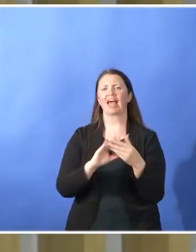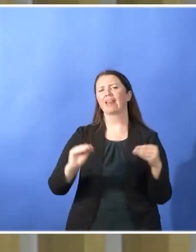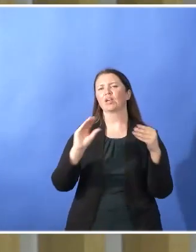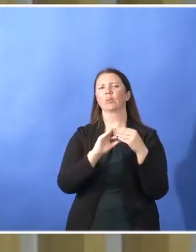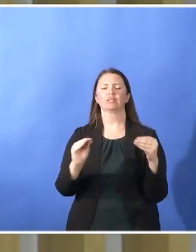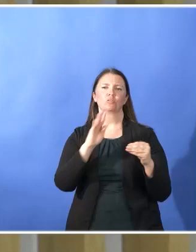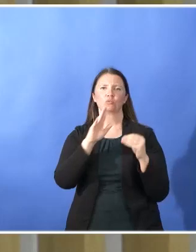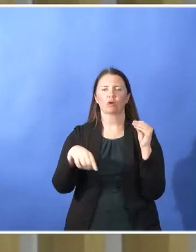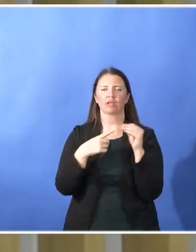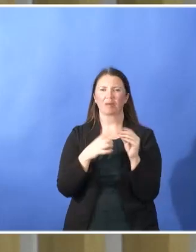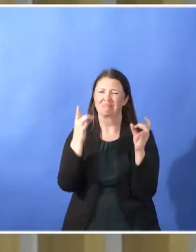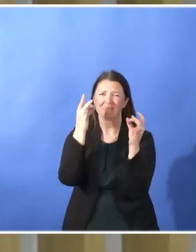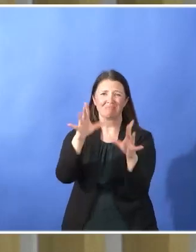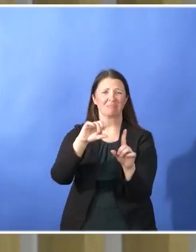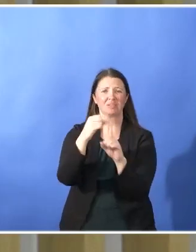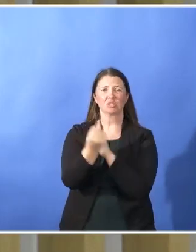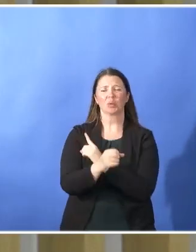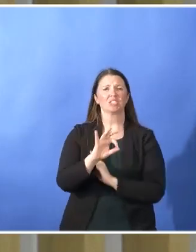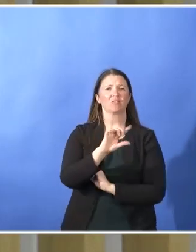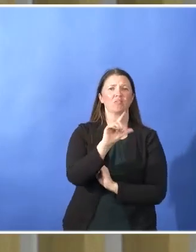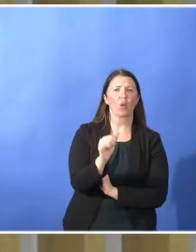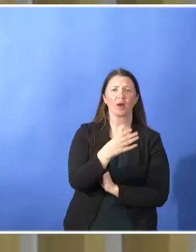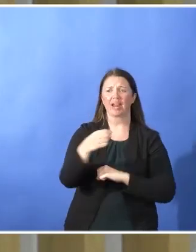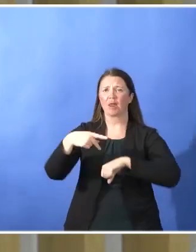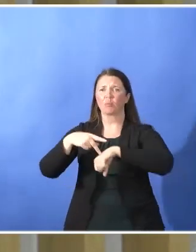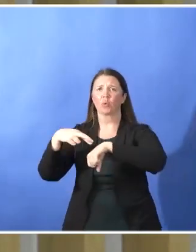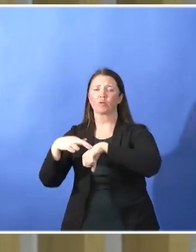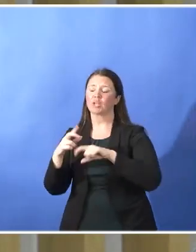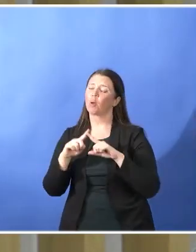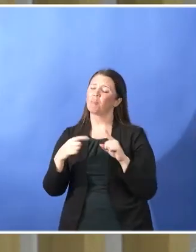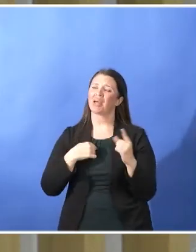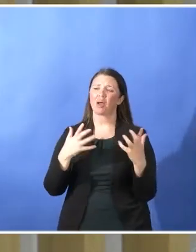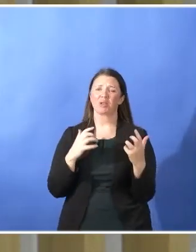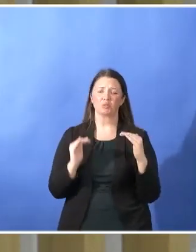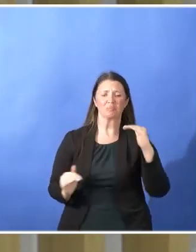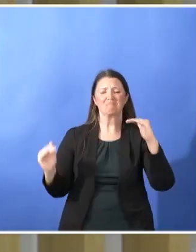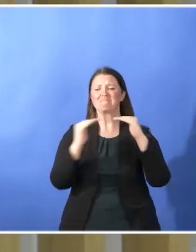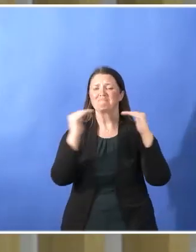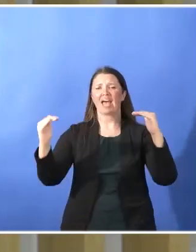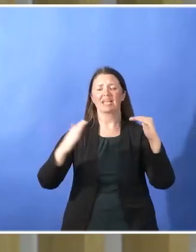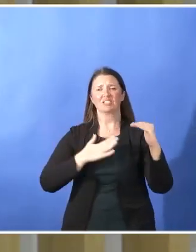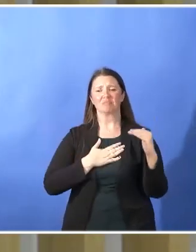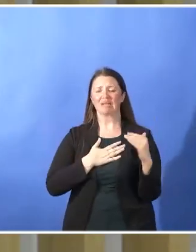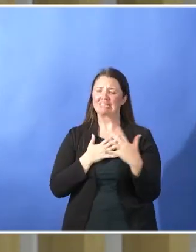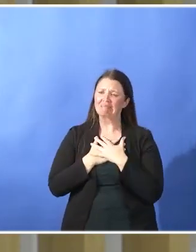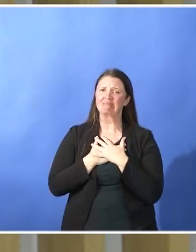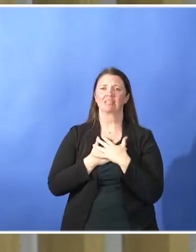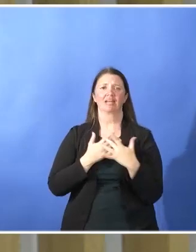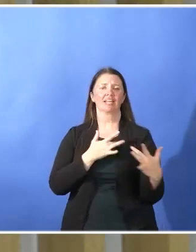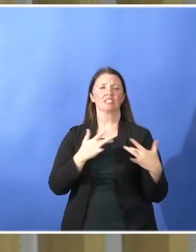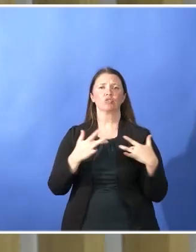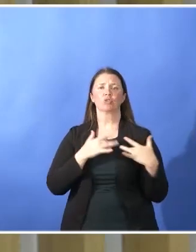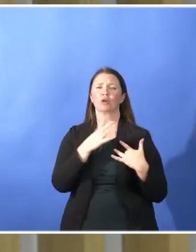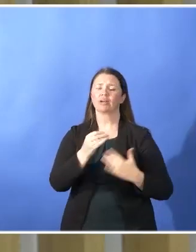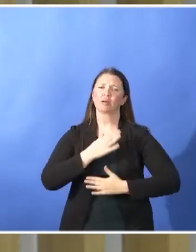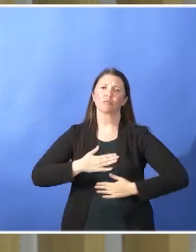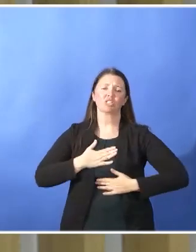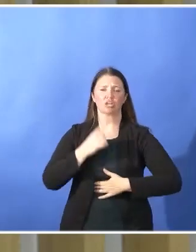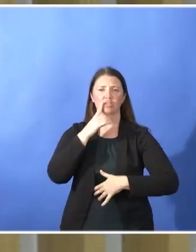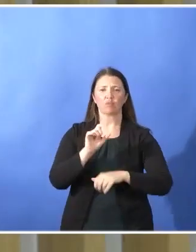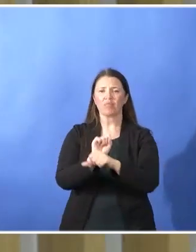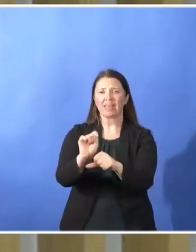AT LEAST MATCH THEM IN MY INTENSITY OF CONCERN AND THE